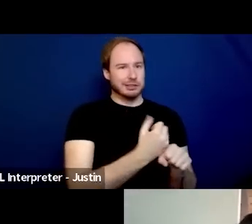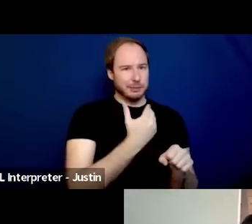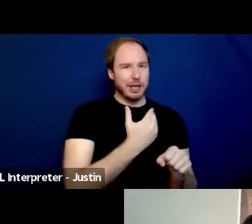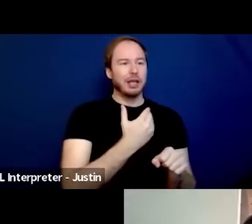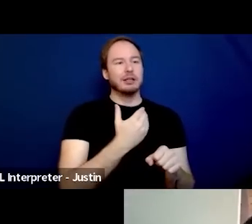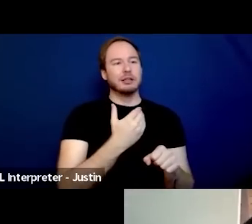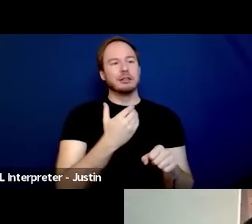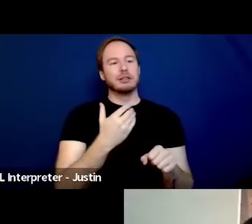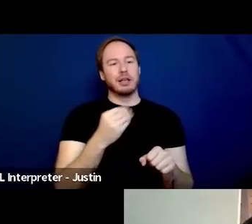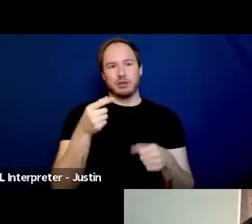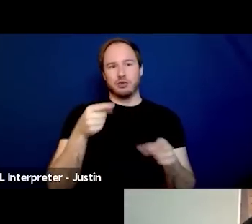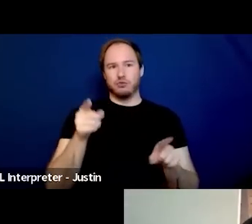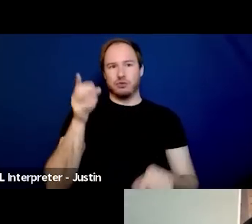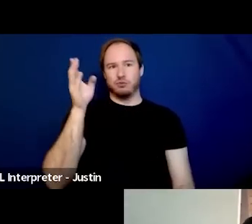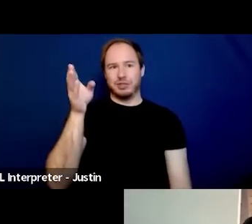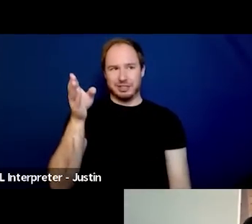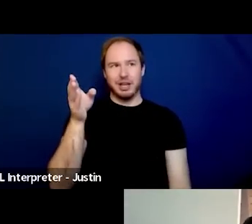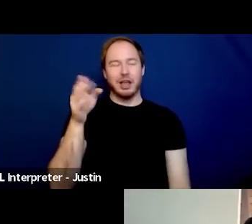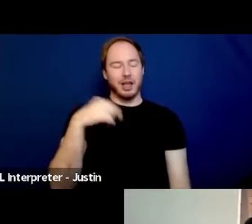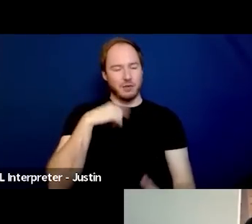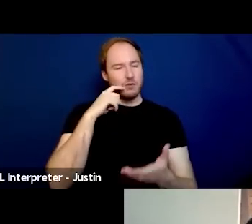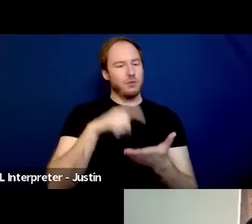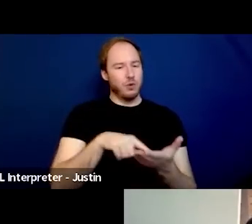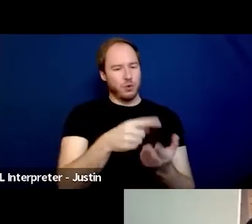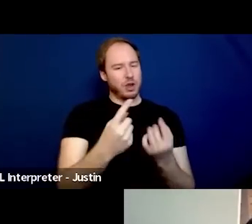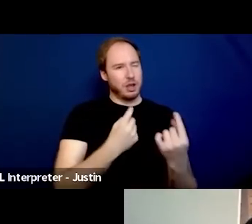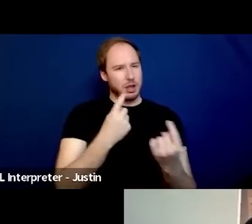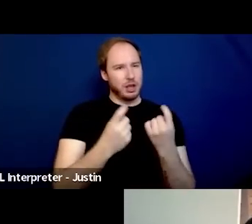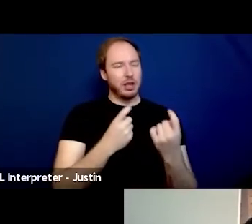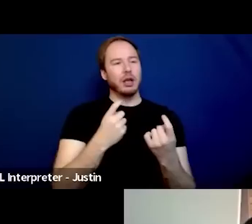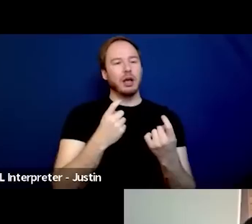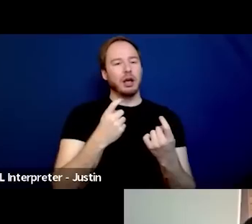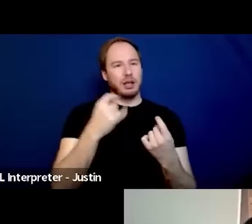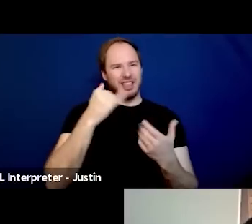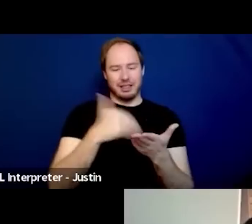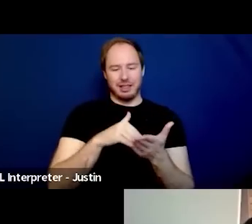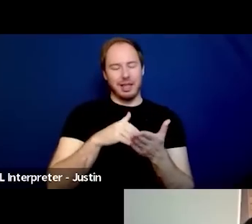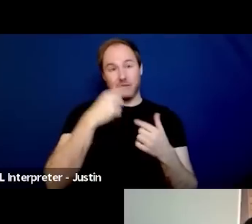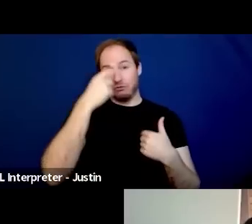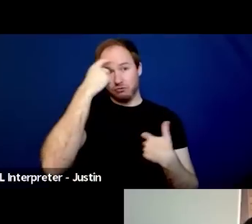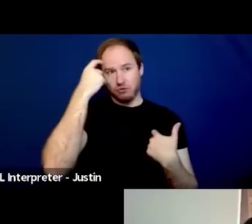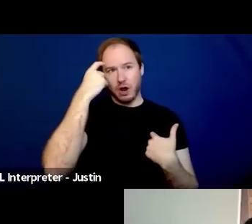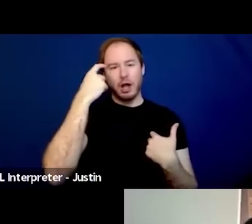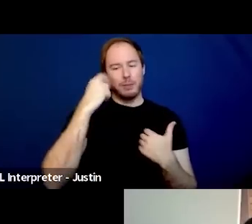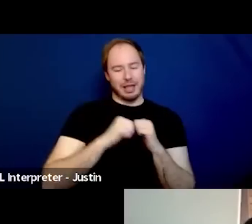and in the presentations themselves was about trauma and developing trust.